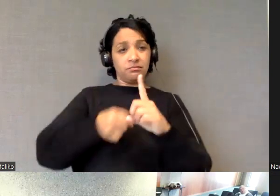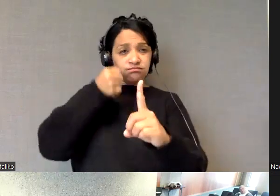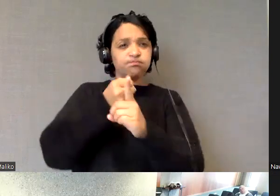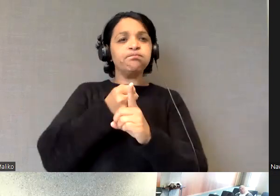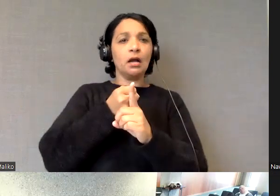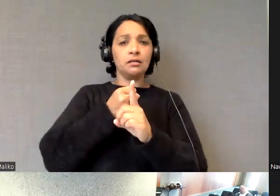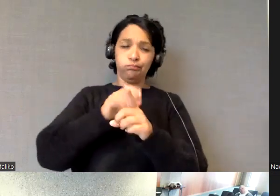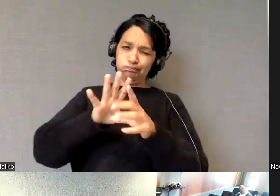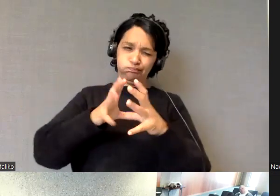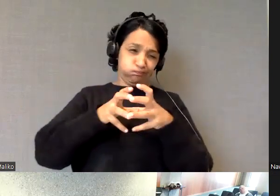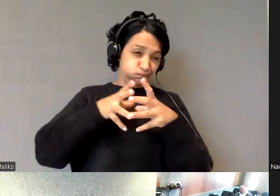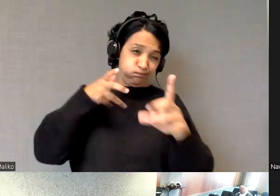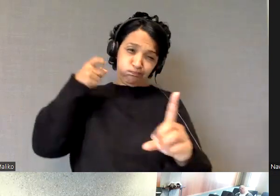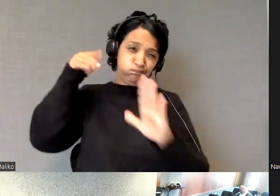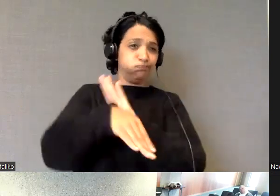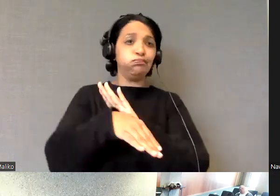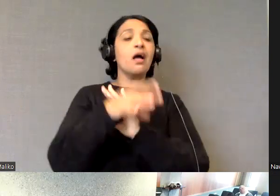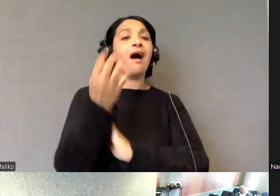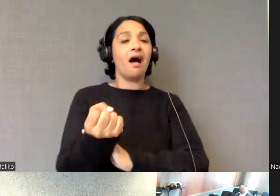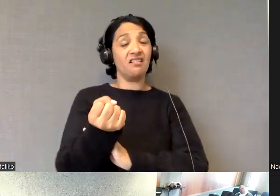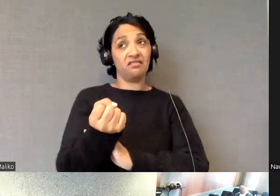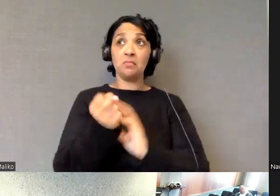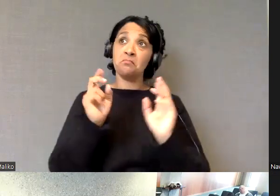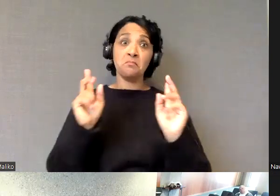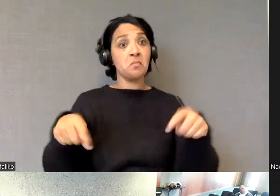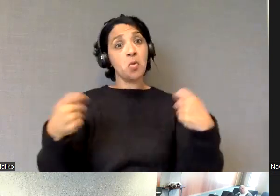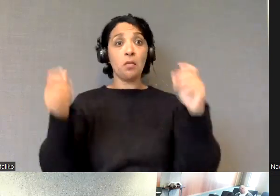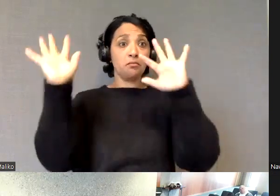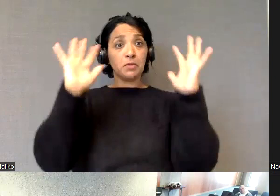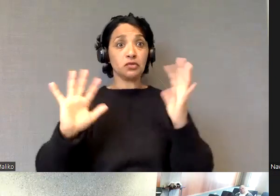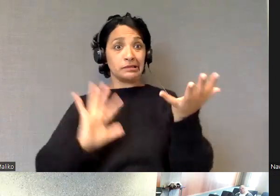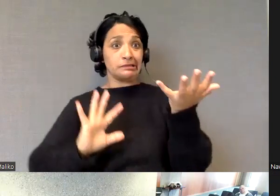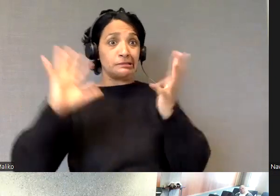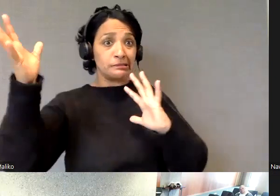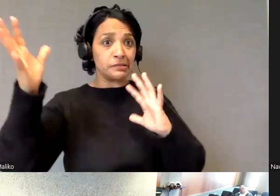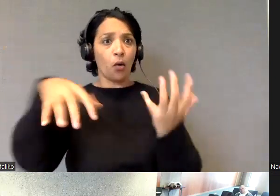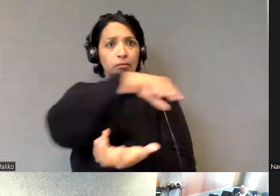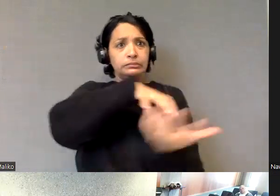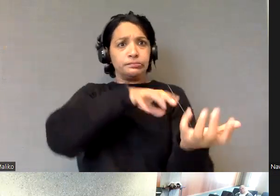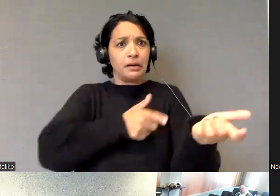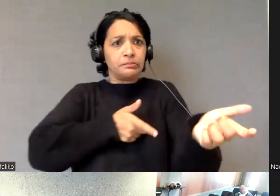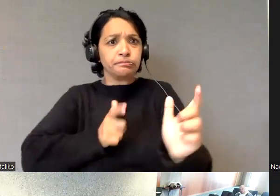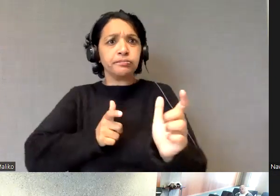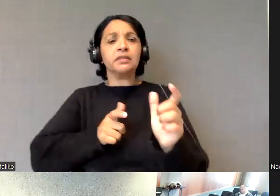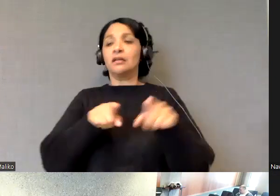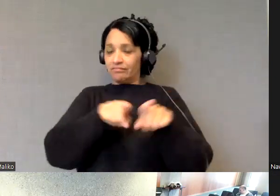various types, be it natural or manmade and at the same time more likely to be excluded